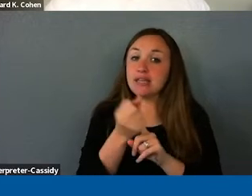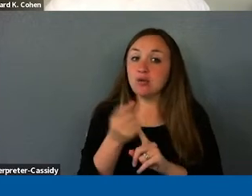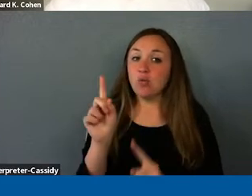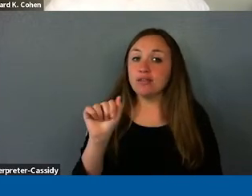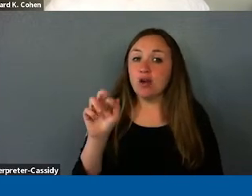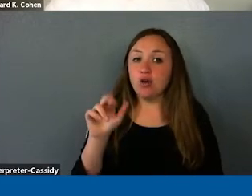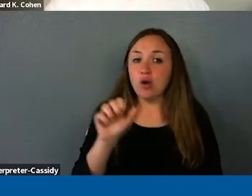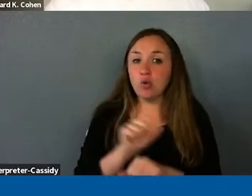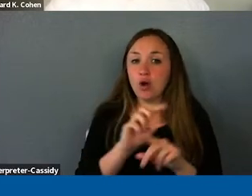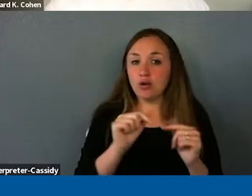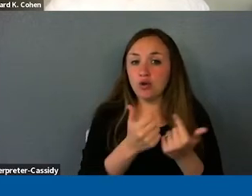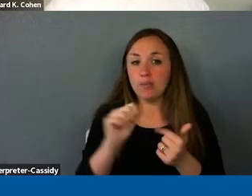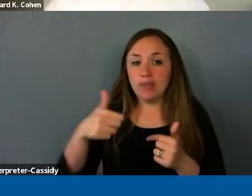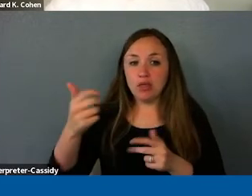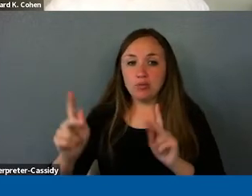and other contributors have overlooked an error,